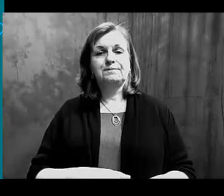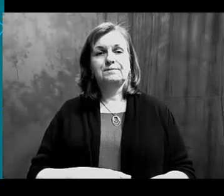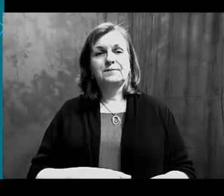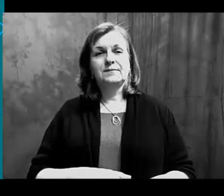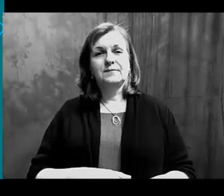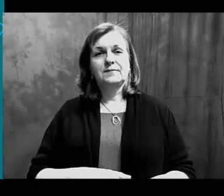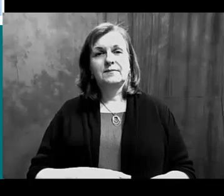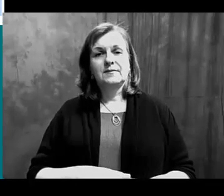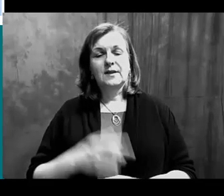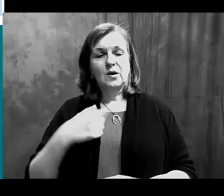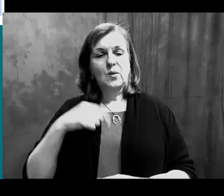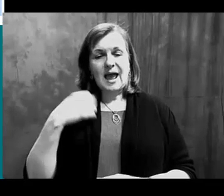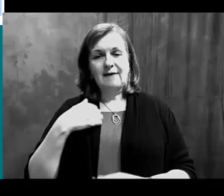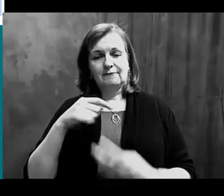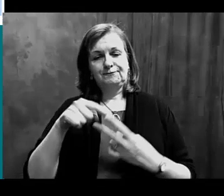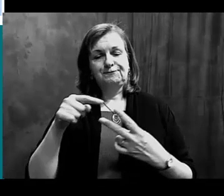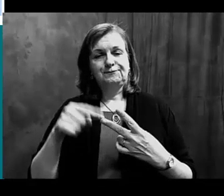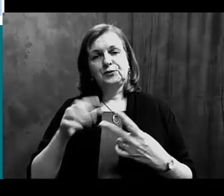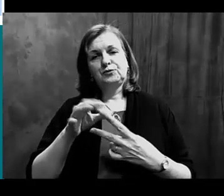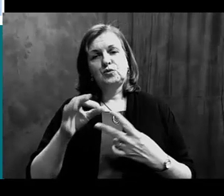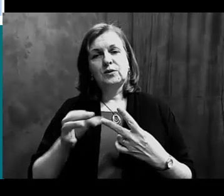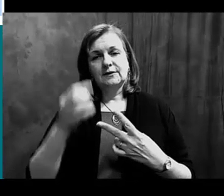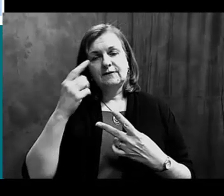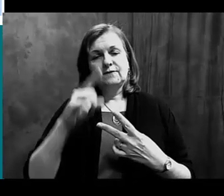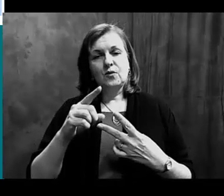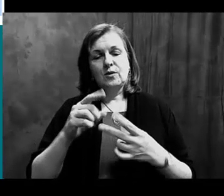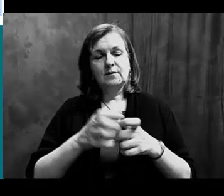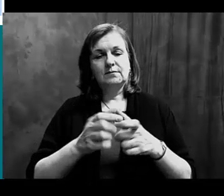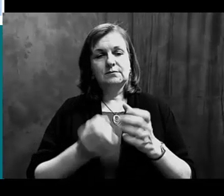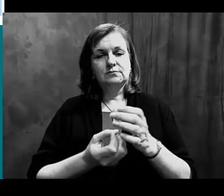we've got a couple of options as far as population growth patterns